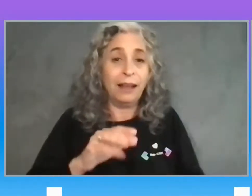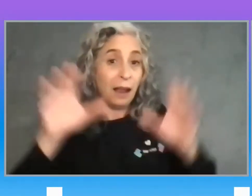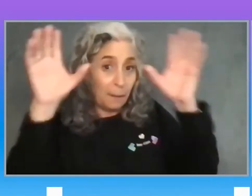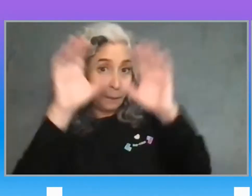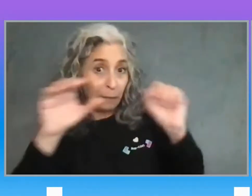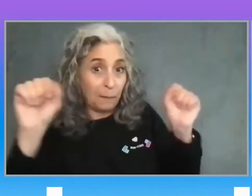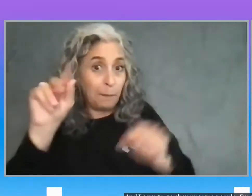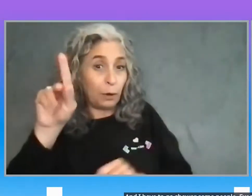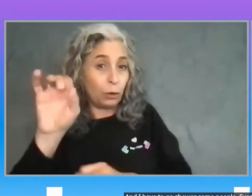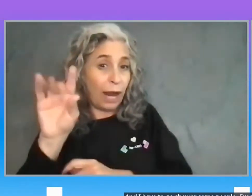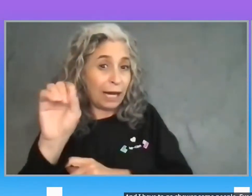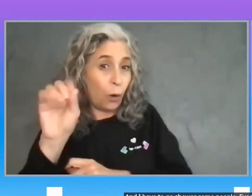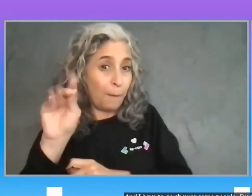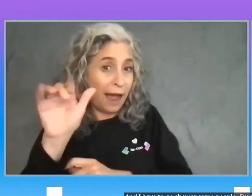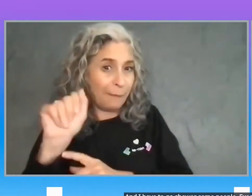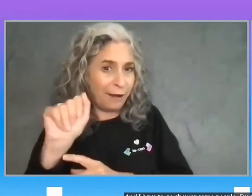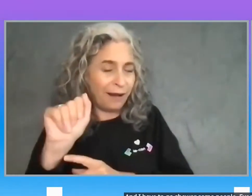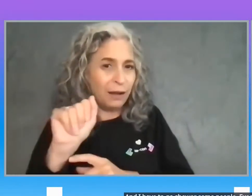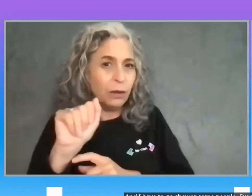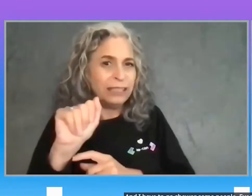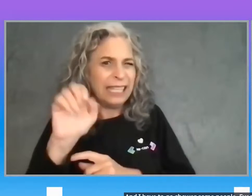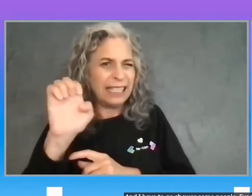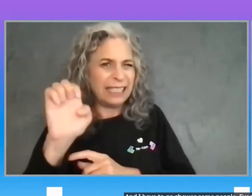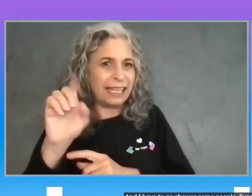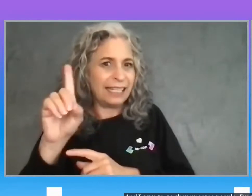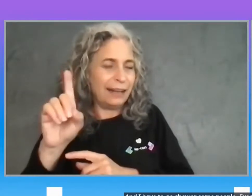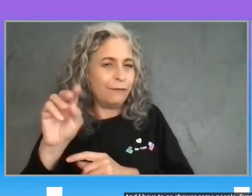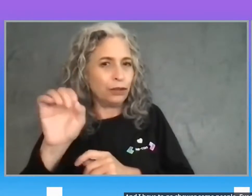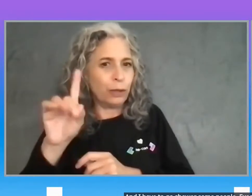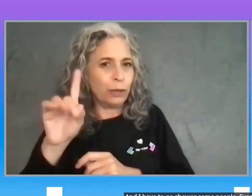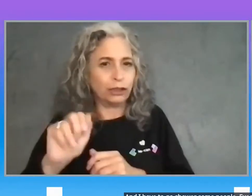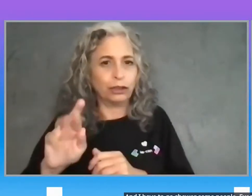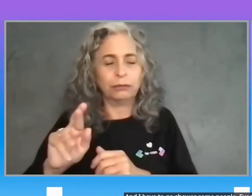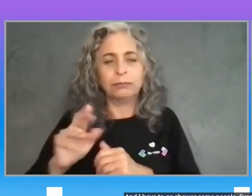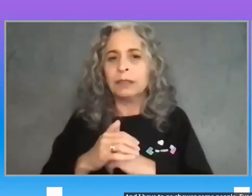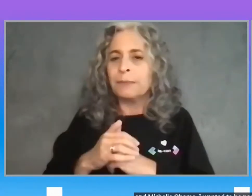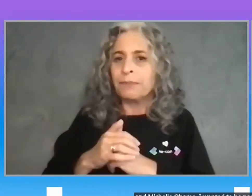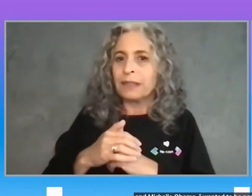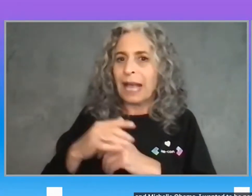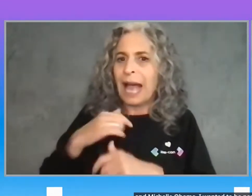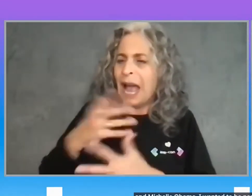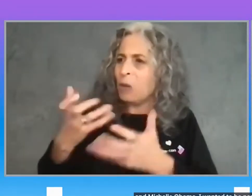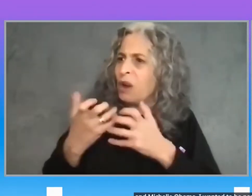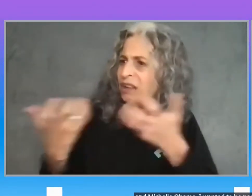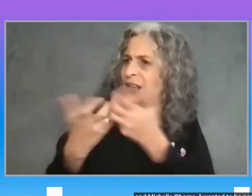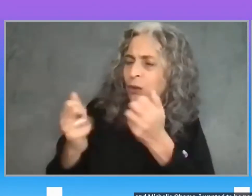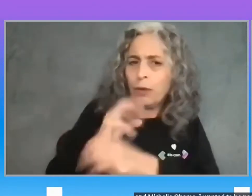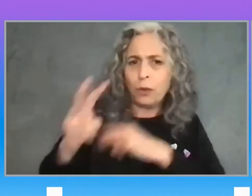President Barack Obama and Michele Obama. I wanted to be part of the world, but I didn't see anyone